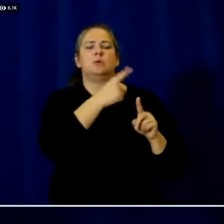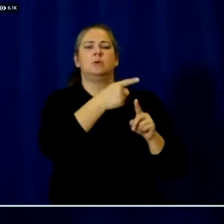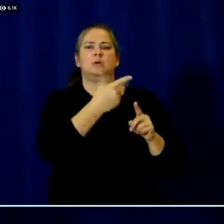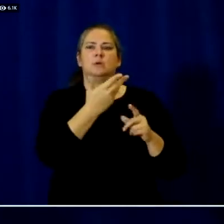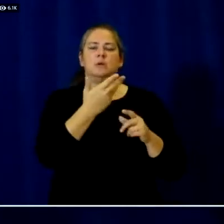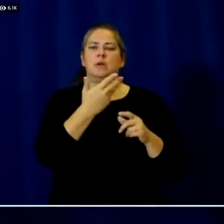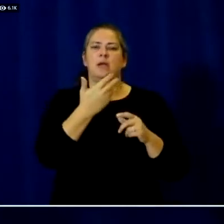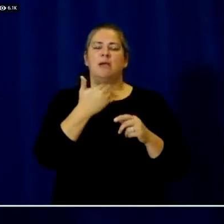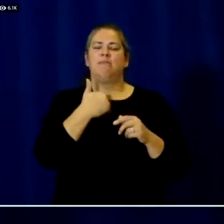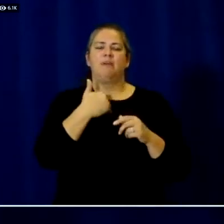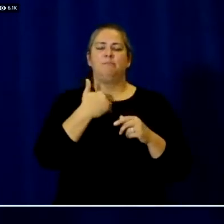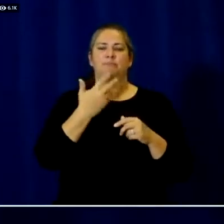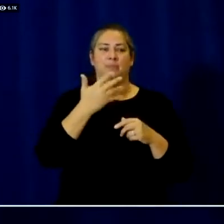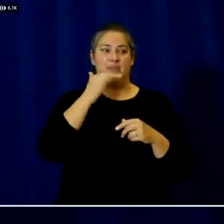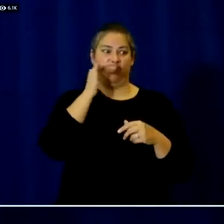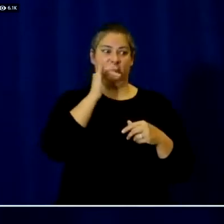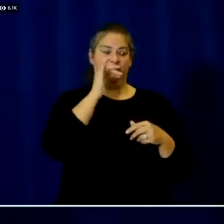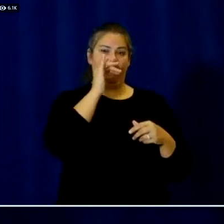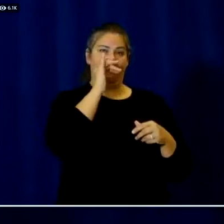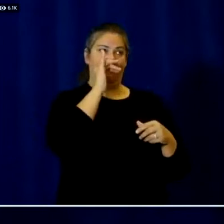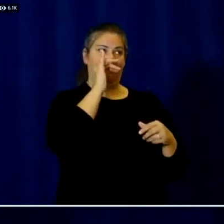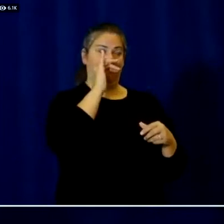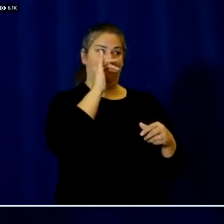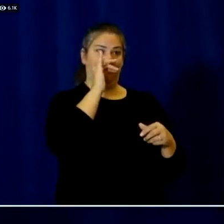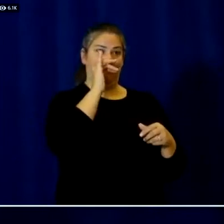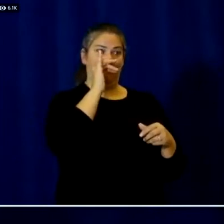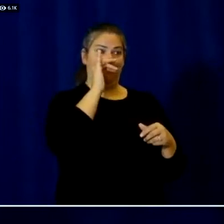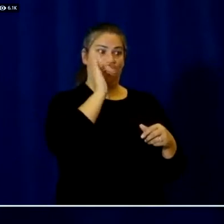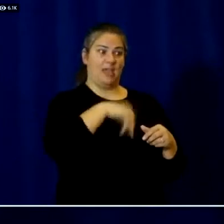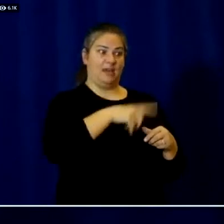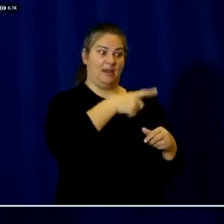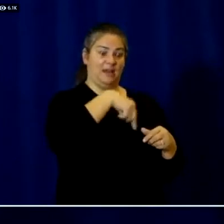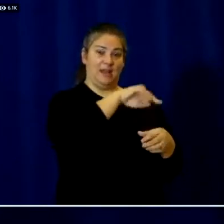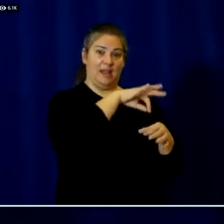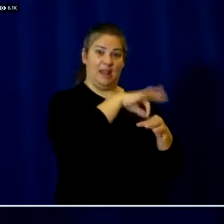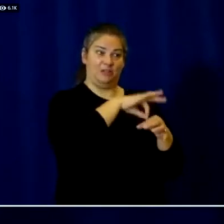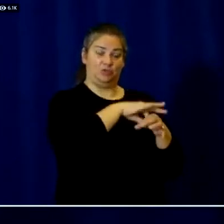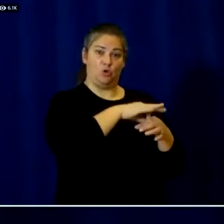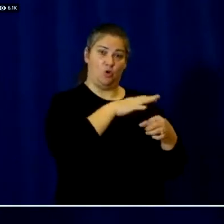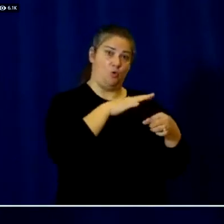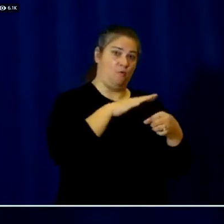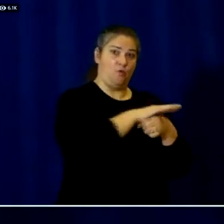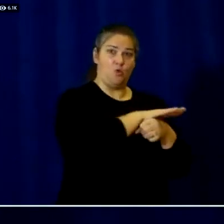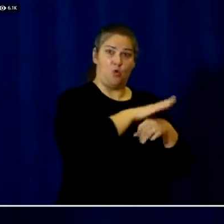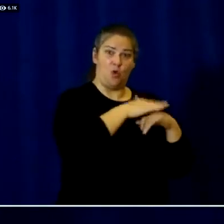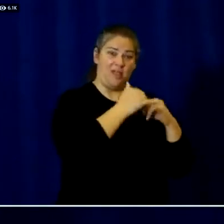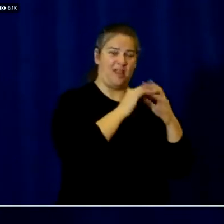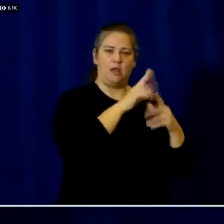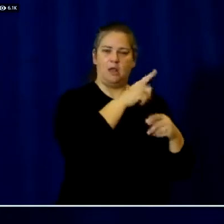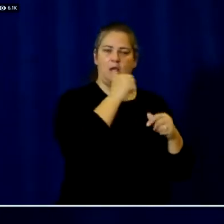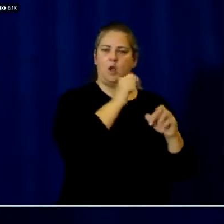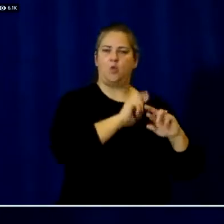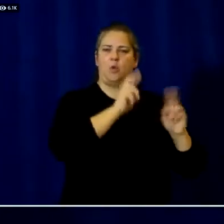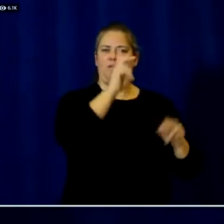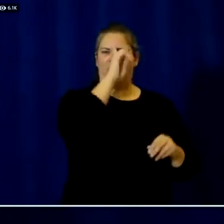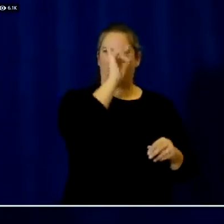infrastructure. That's not really designed for elections to be generally conducted that way. So here's why. This is good news. 625,000. My guess is